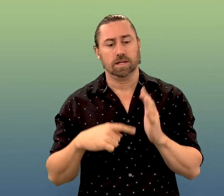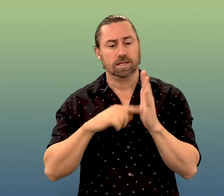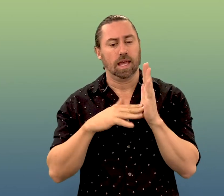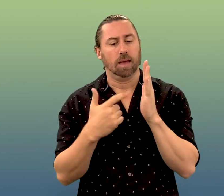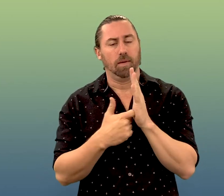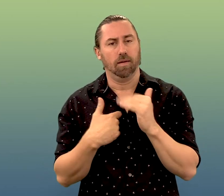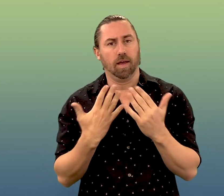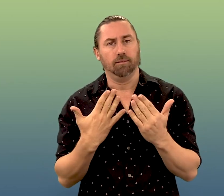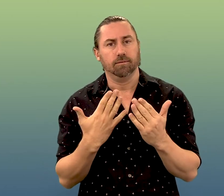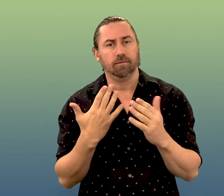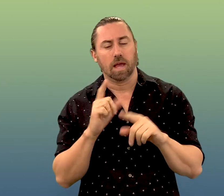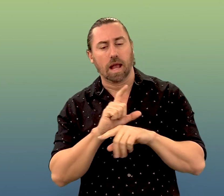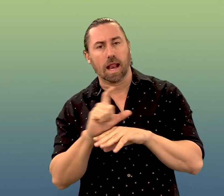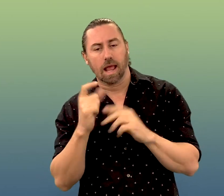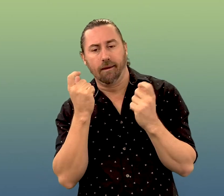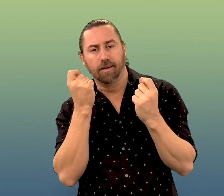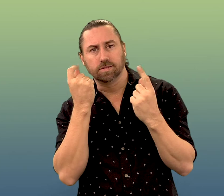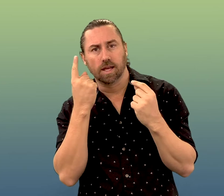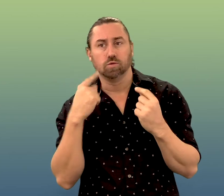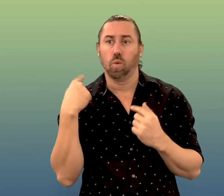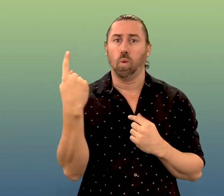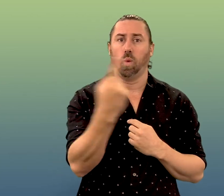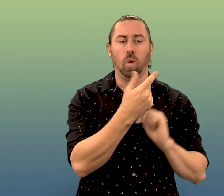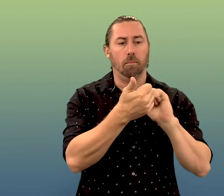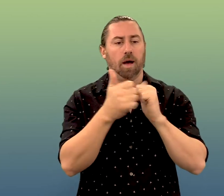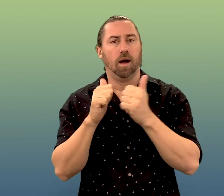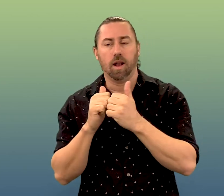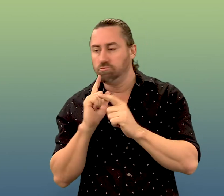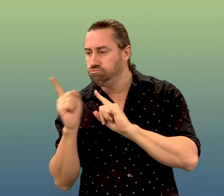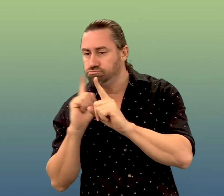TMR is committed to providing clear guidance to all partners